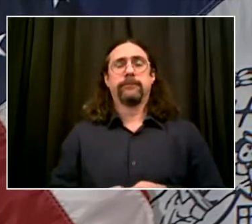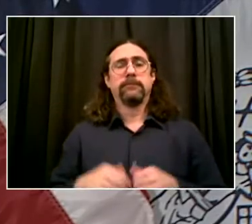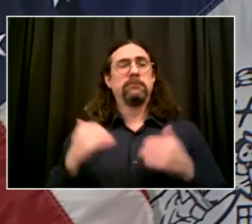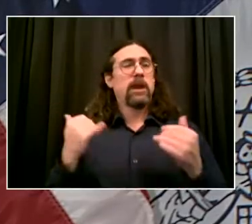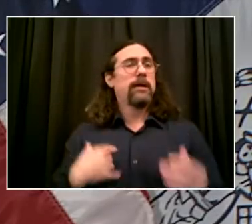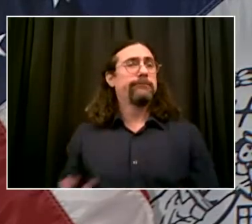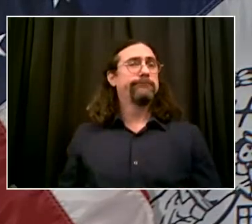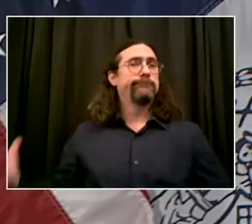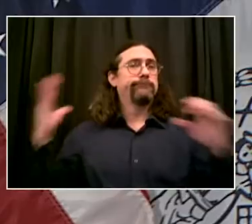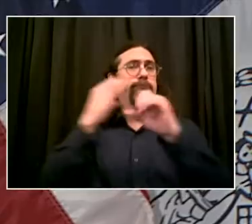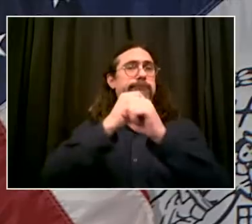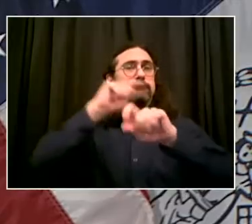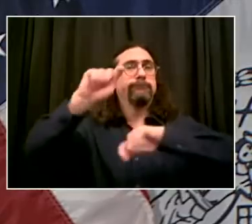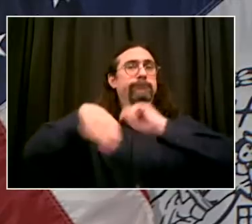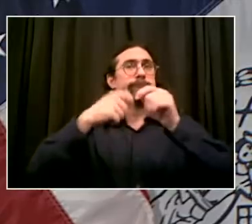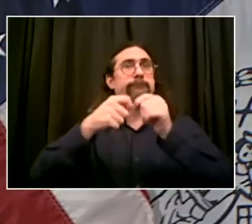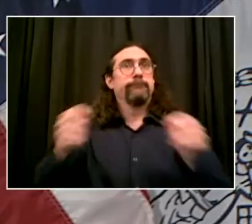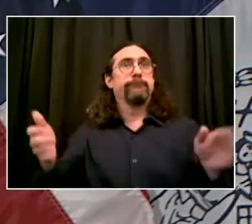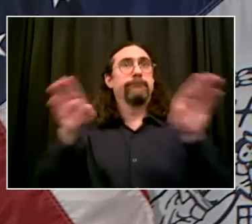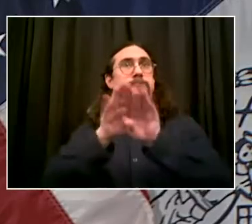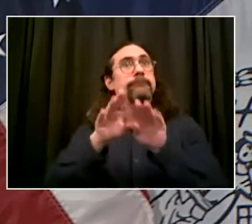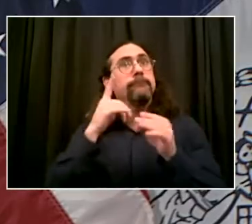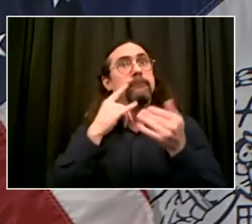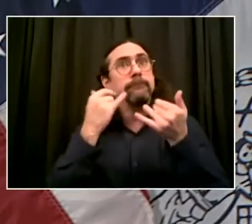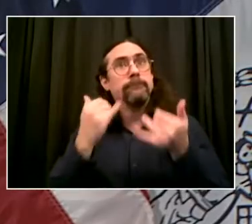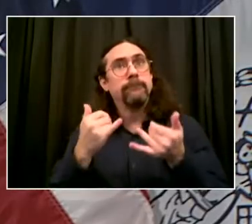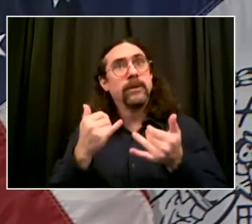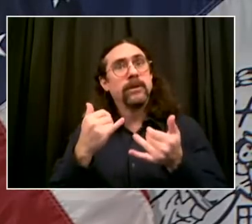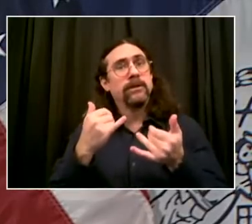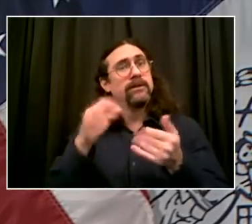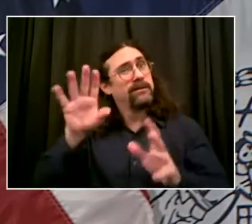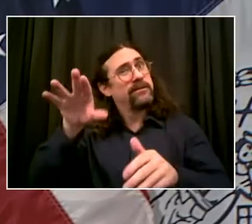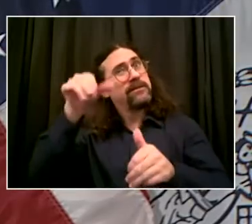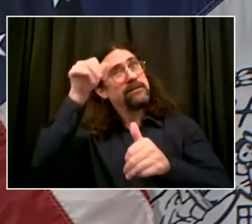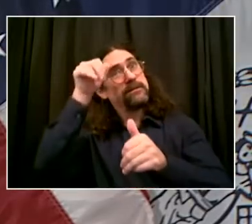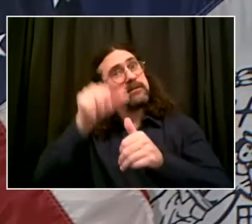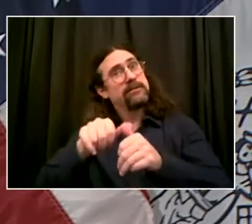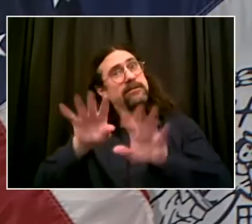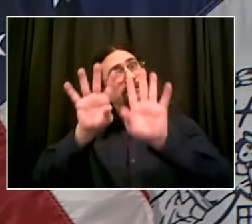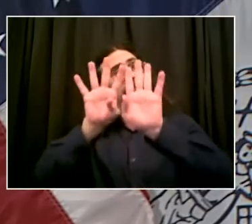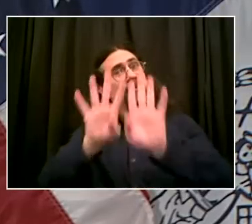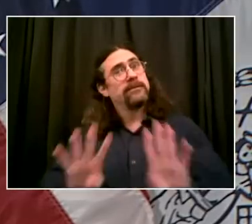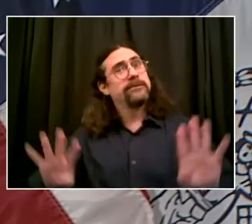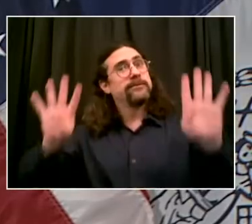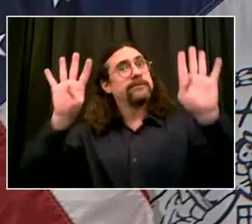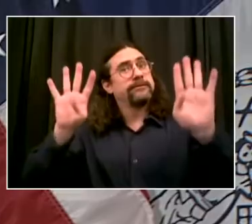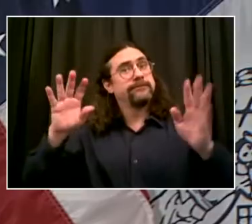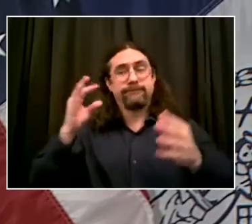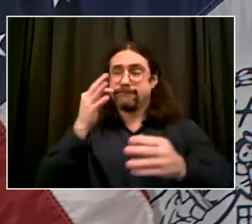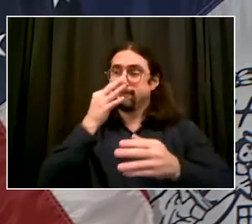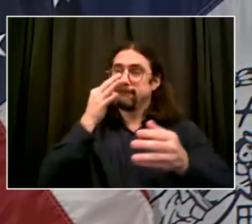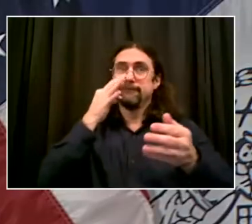HANUKKAH IS UPON US. IT IS THE SEASON OF LIGHT, FOCUS ON THE LIGHT IN